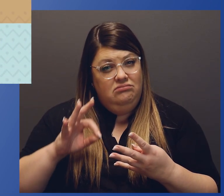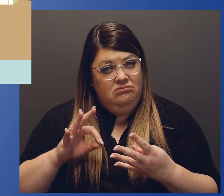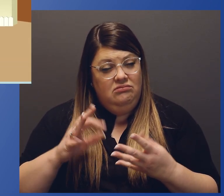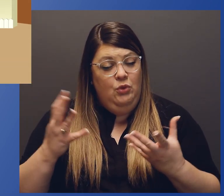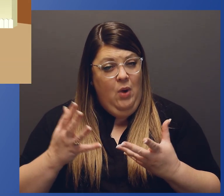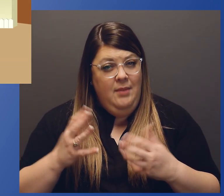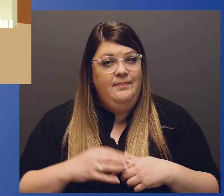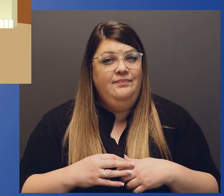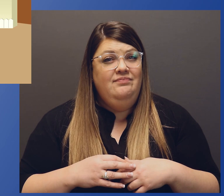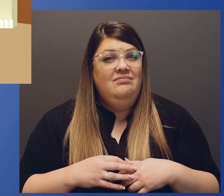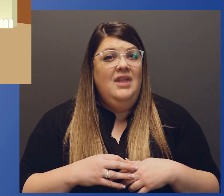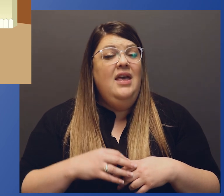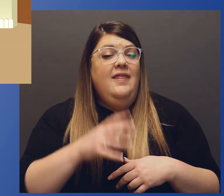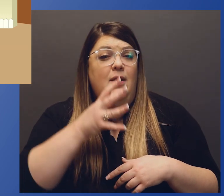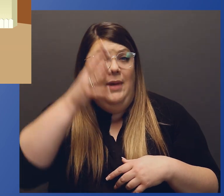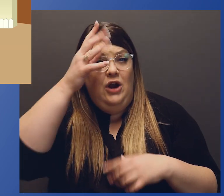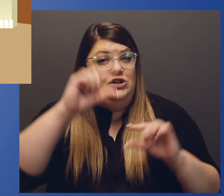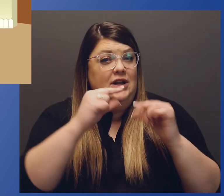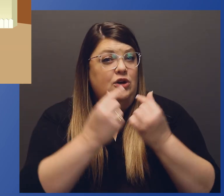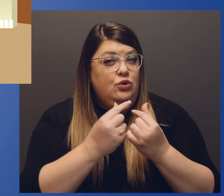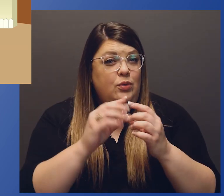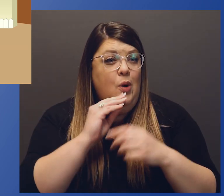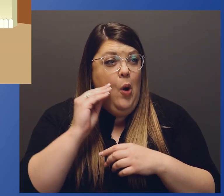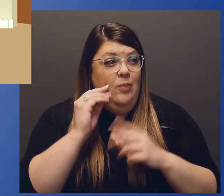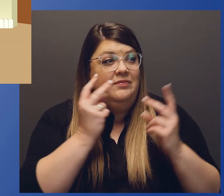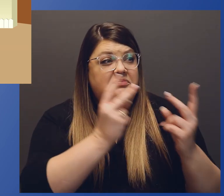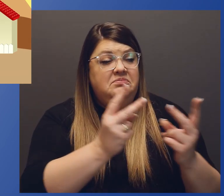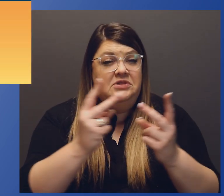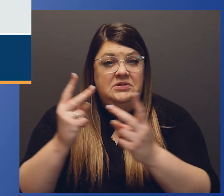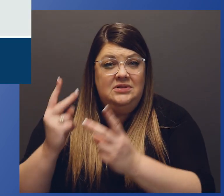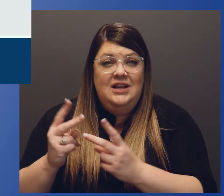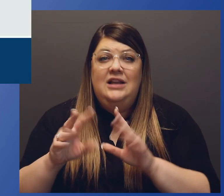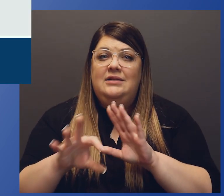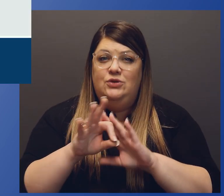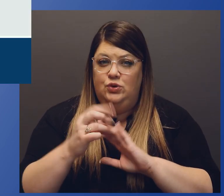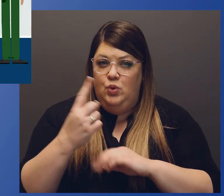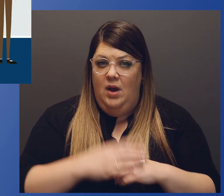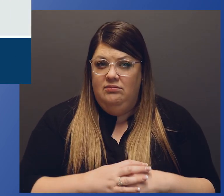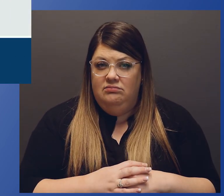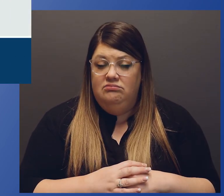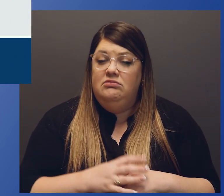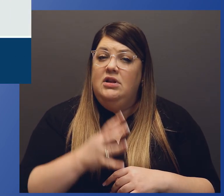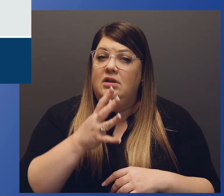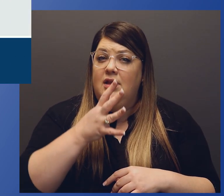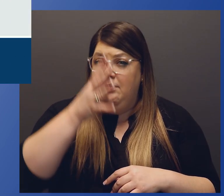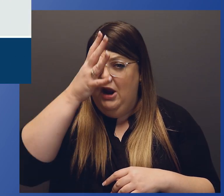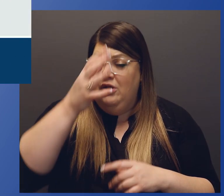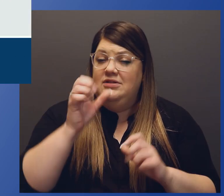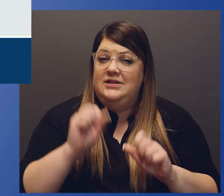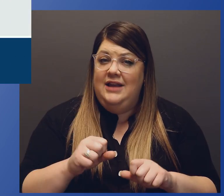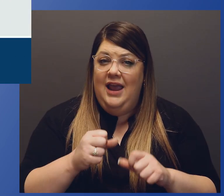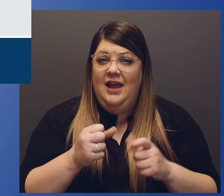The parents can work with a selected group home to find ways to have Rodney visit them. The group home can agree to drive Rodney